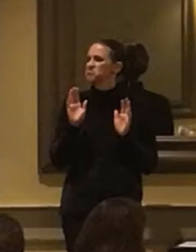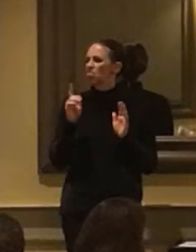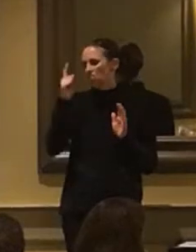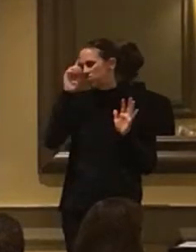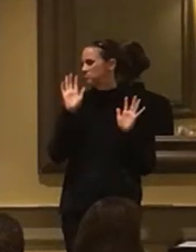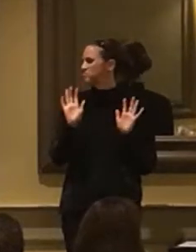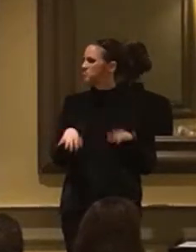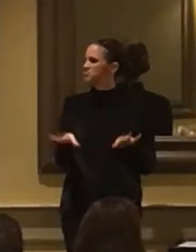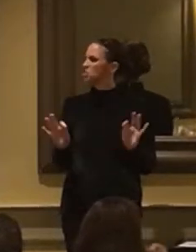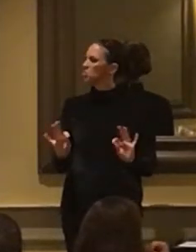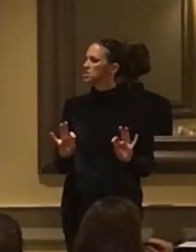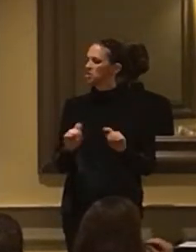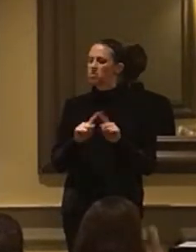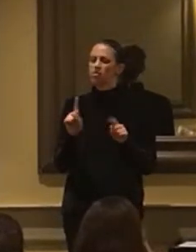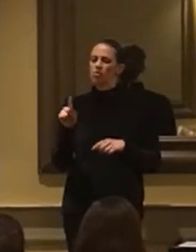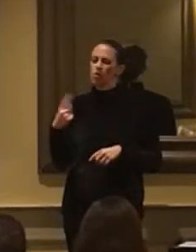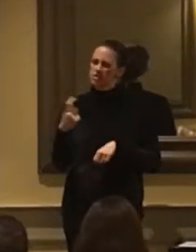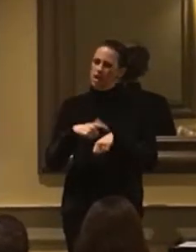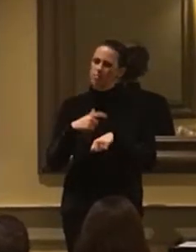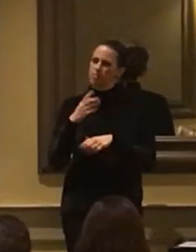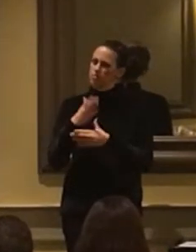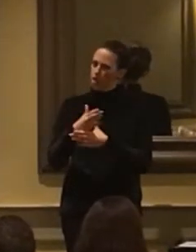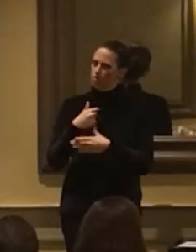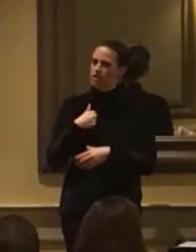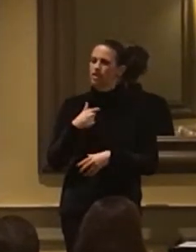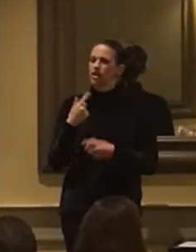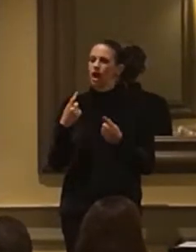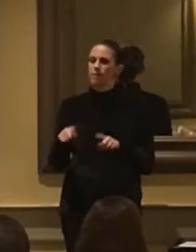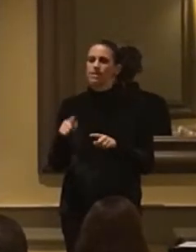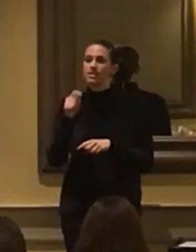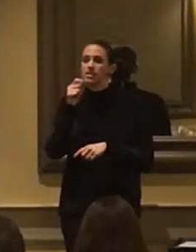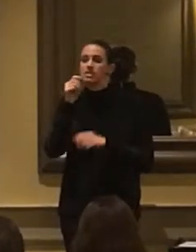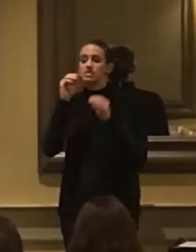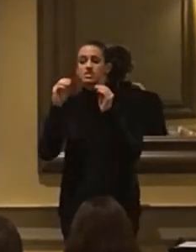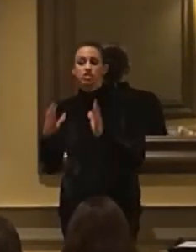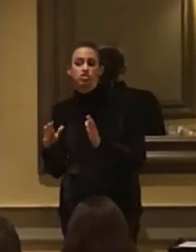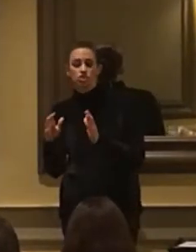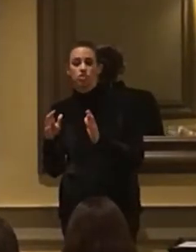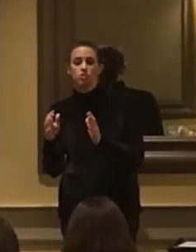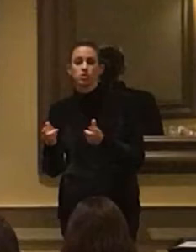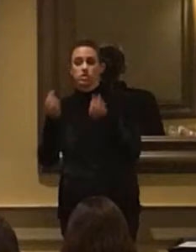when the teacher was wearing the microphone and then she walked too close to the speaker and there was that loud like shriek.